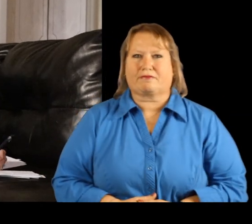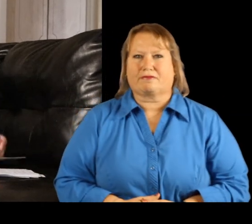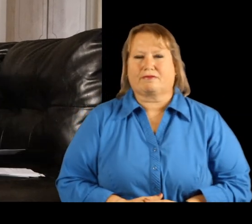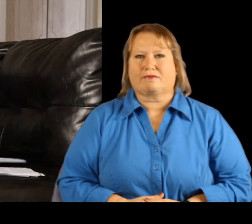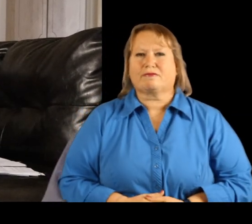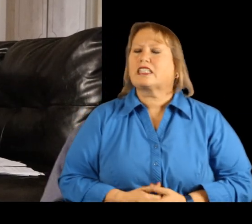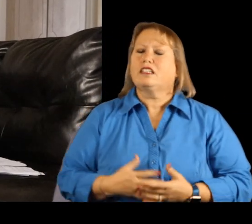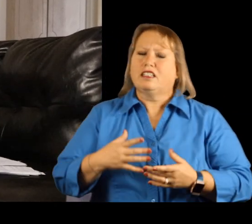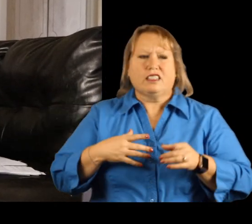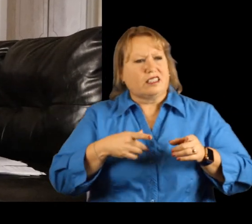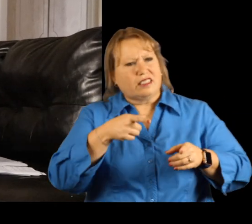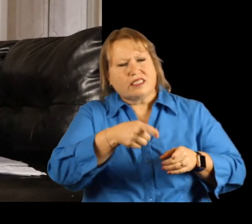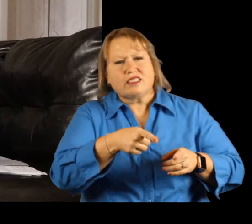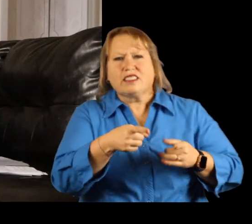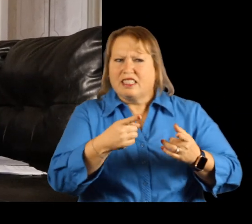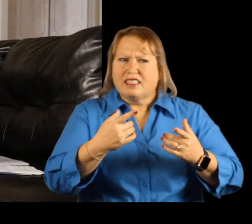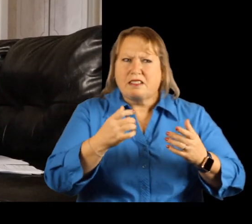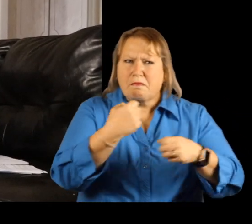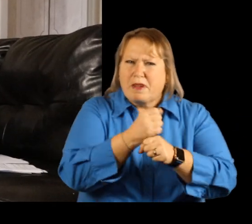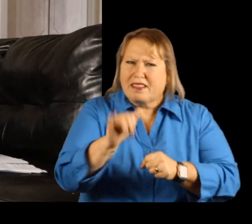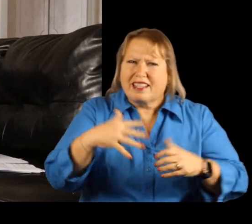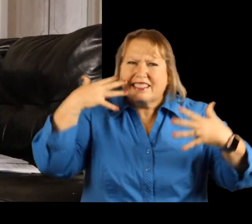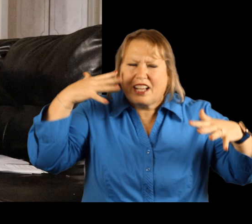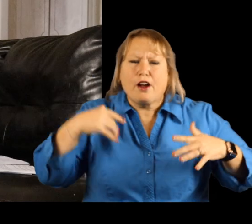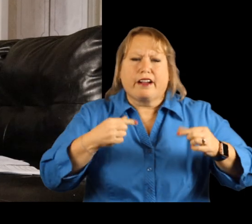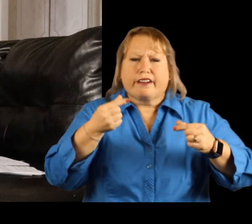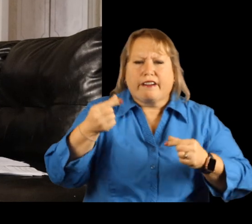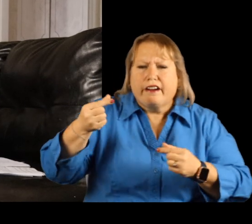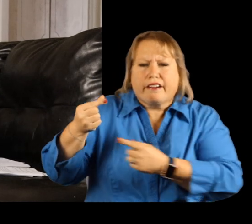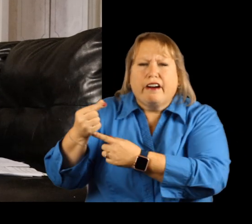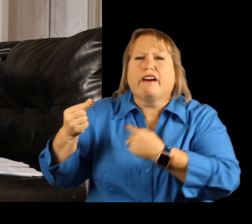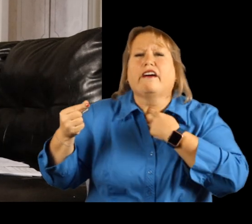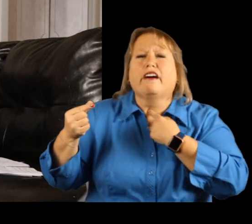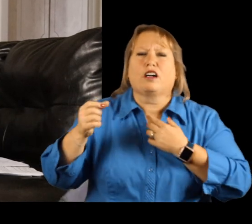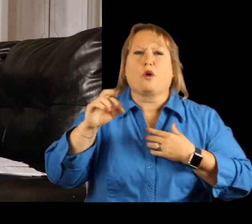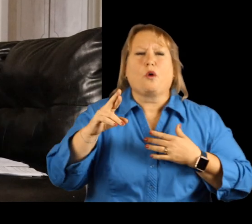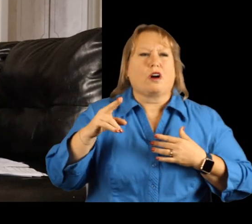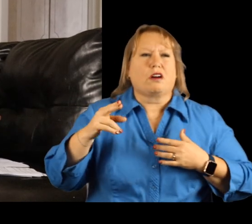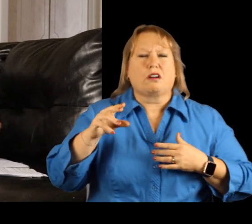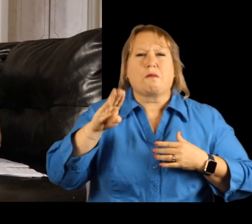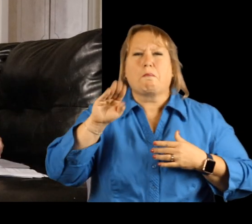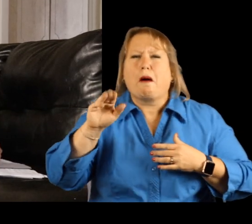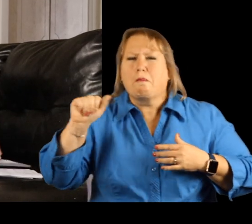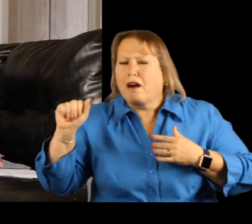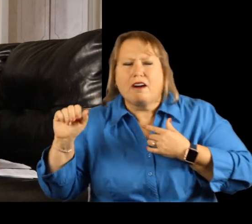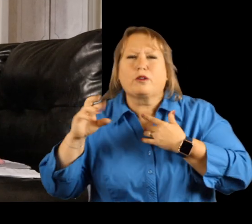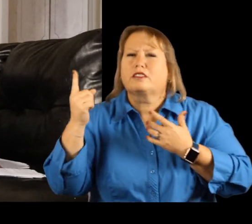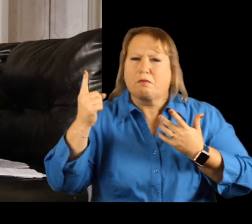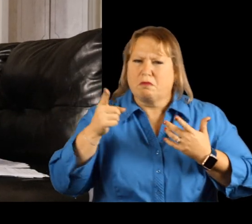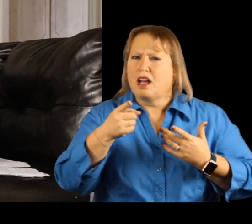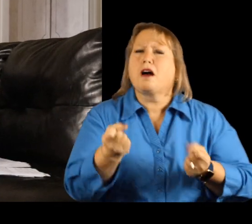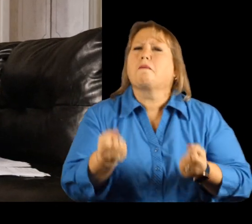Those combinations like a gah, gah, or bah, bah, bah how many of those is he doing?